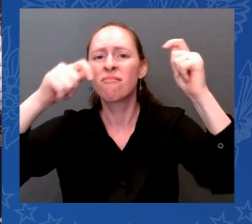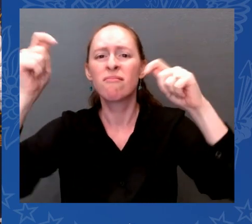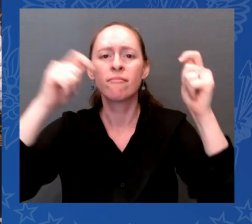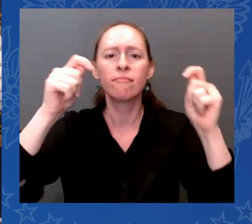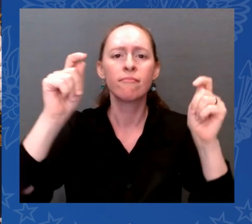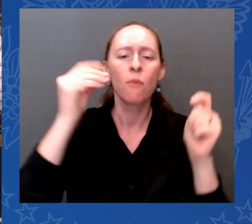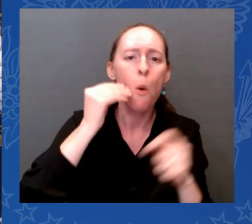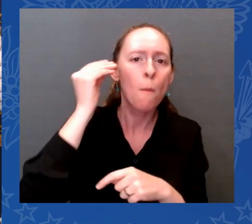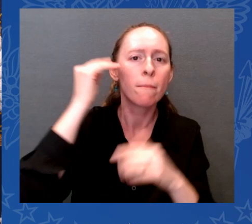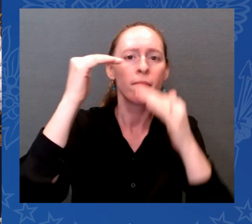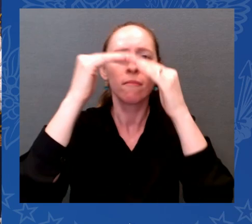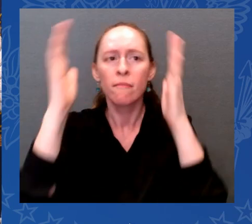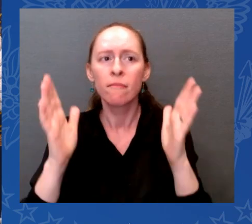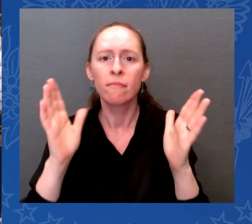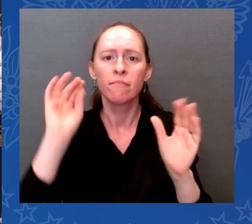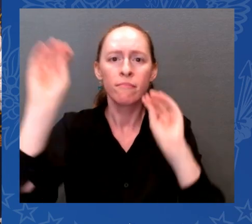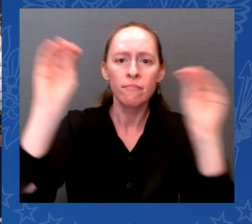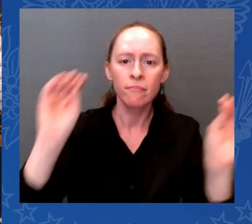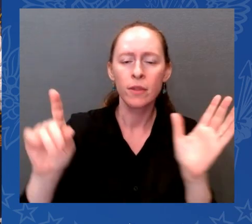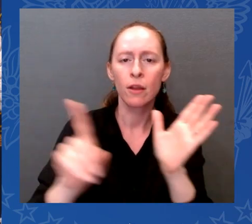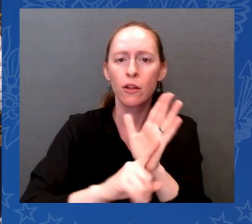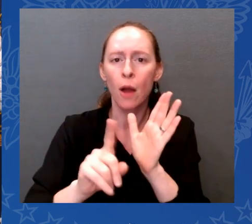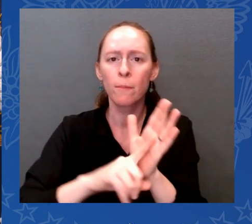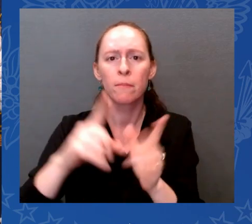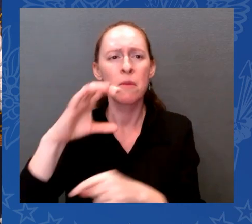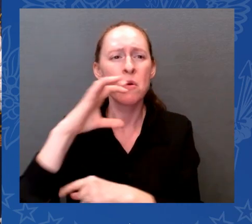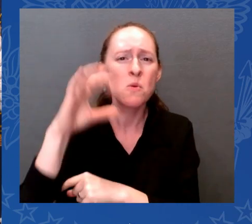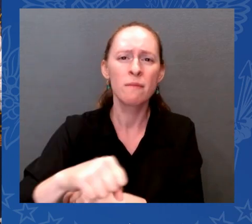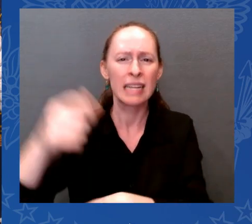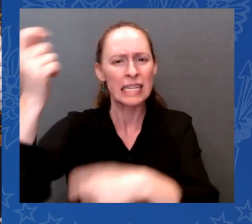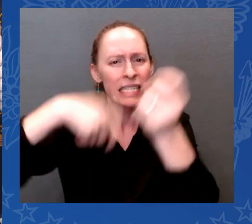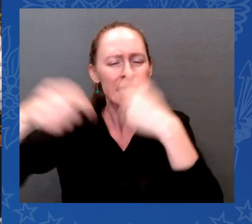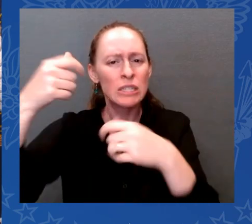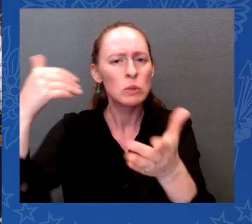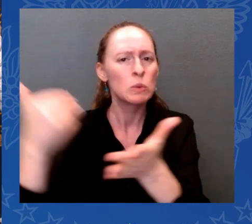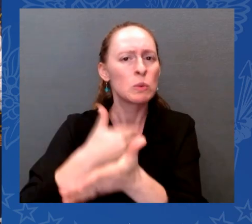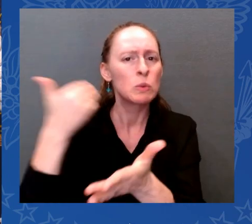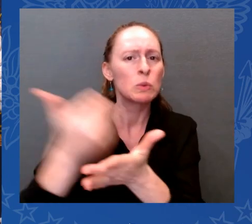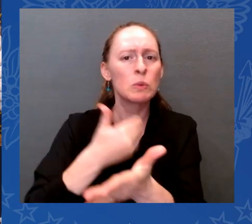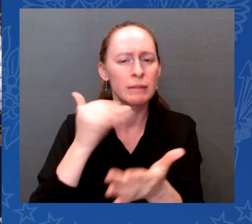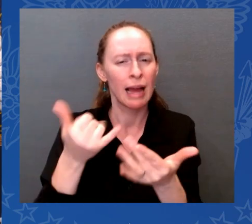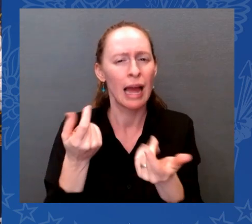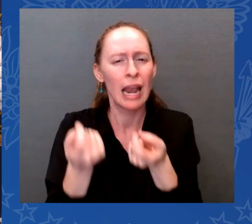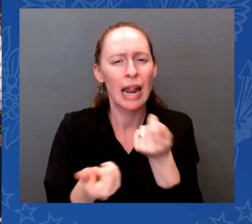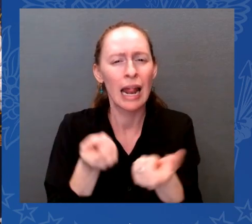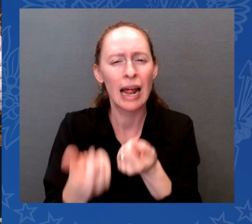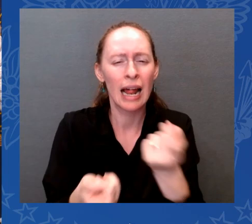This is the simple steps we can take to save lives. Look, on behalf of my own family and every American,